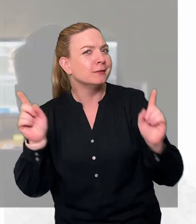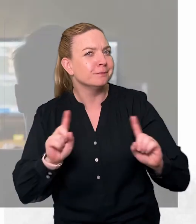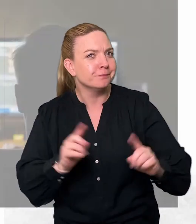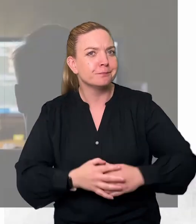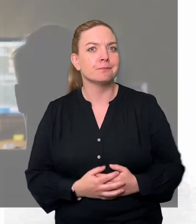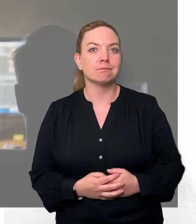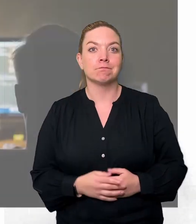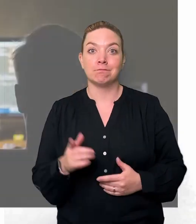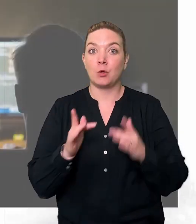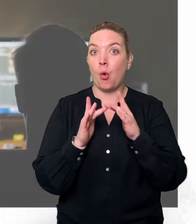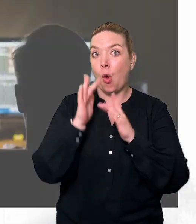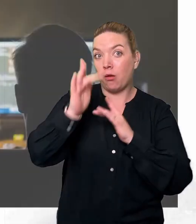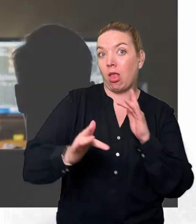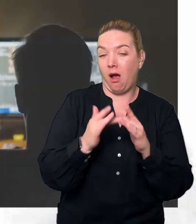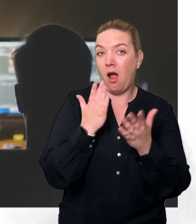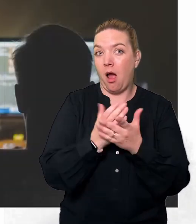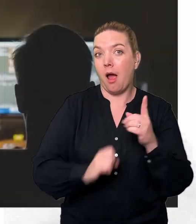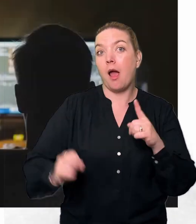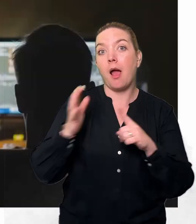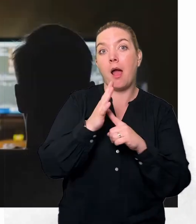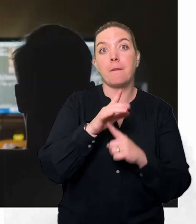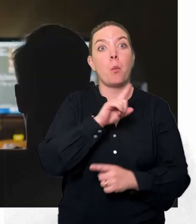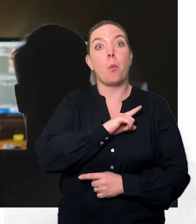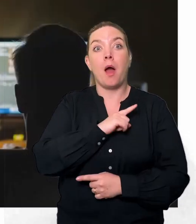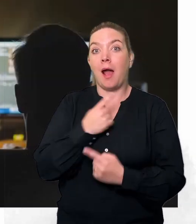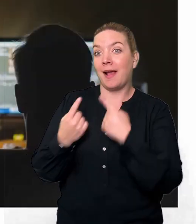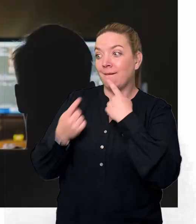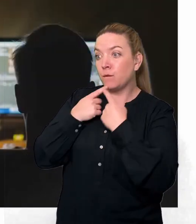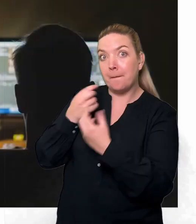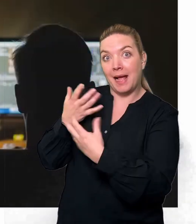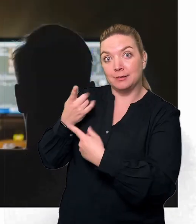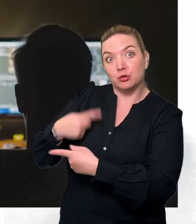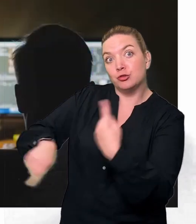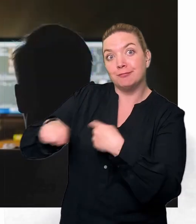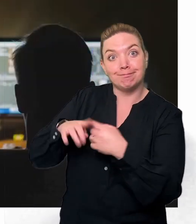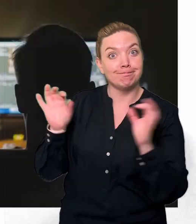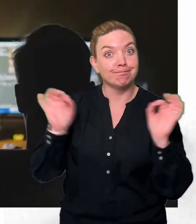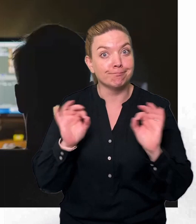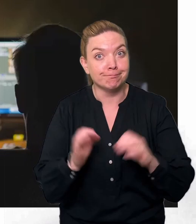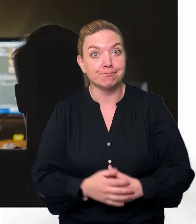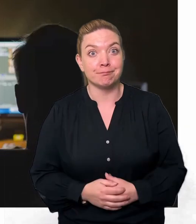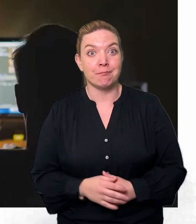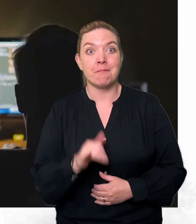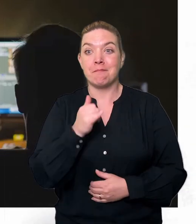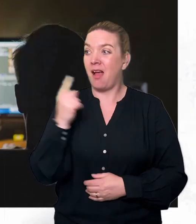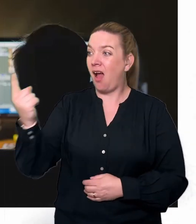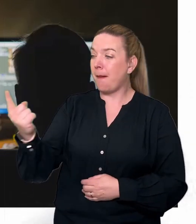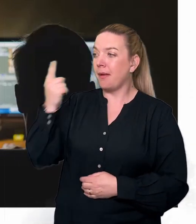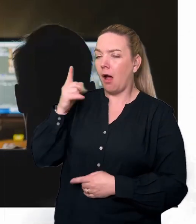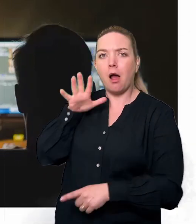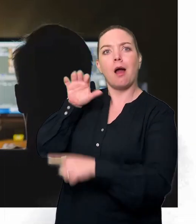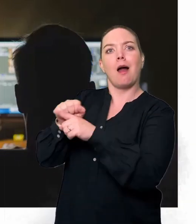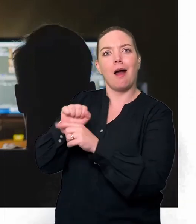information and context about your learners. You no longer have the immediate cues as to the difficulties, disabilities, or impairments